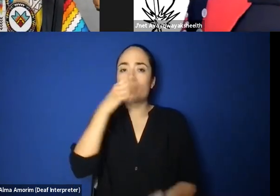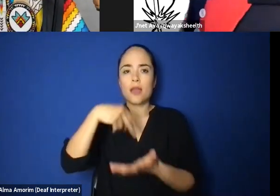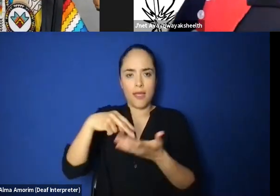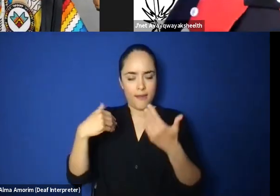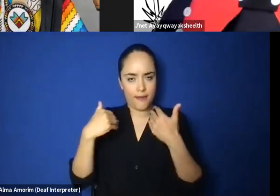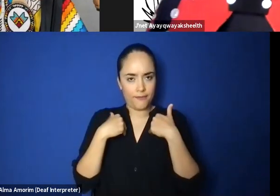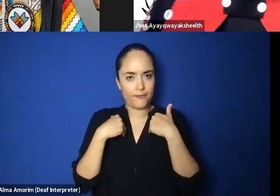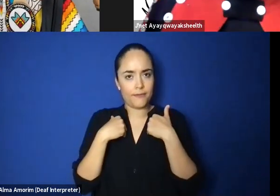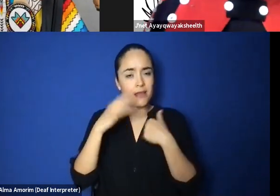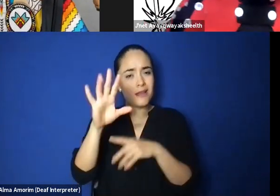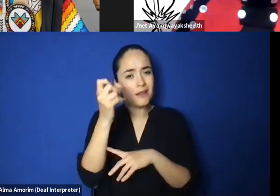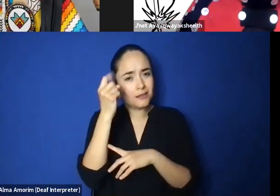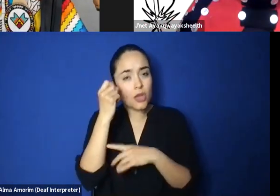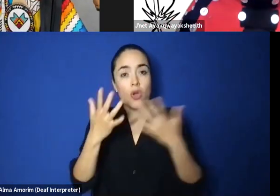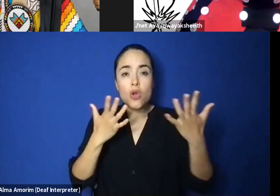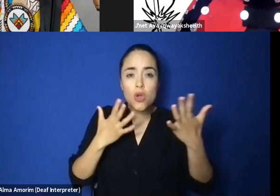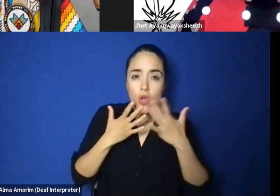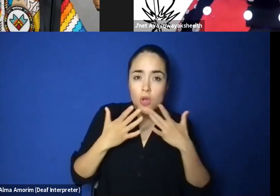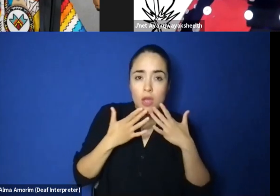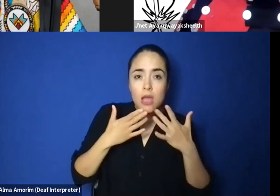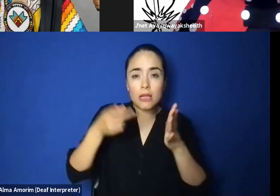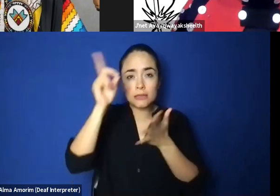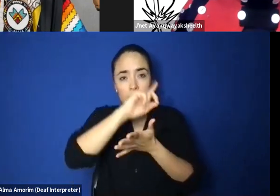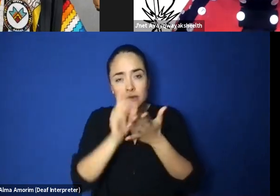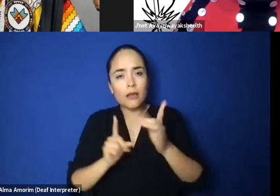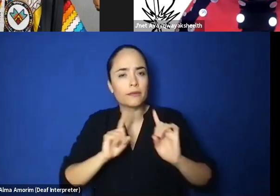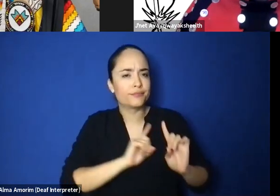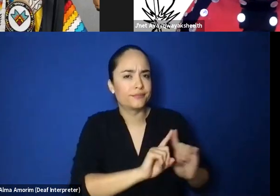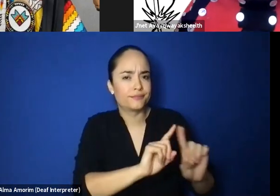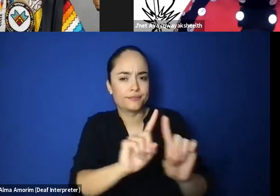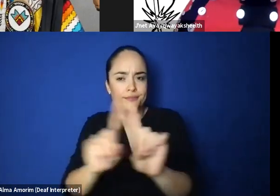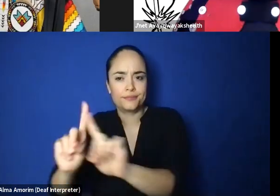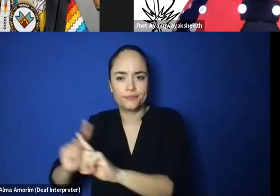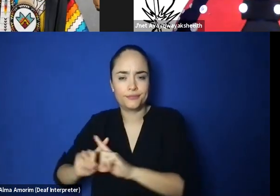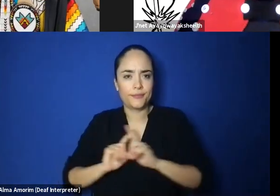they're from. So if they're Lakota, their designs will be different. Because I'm